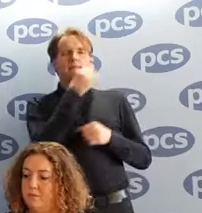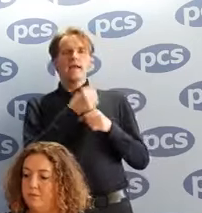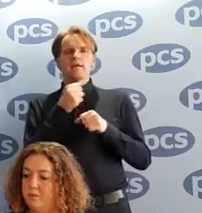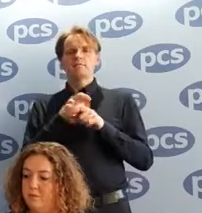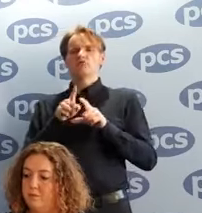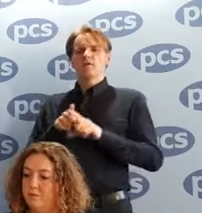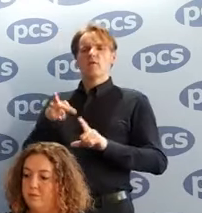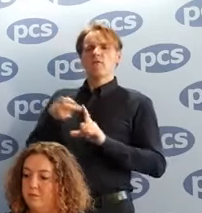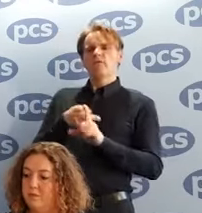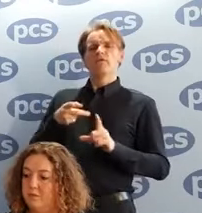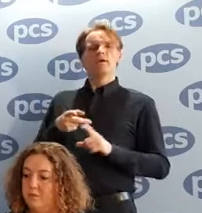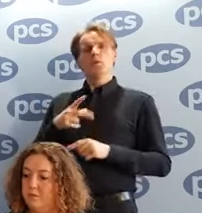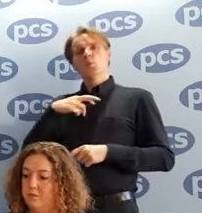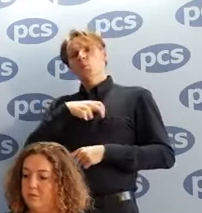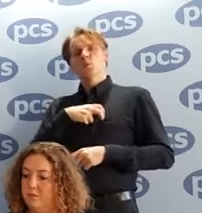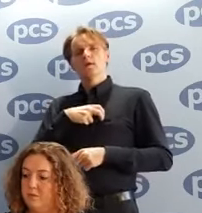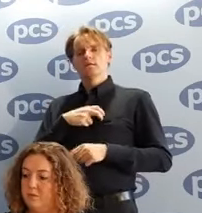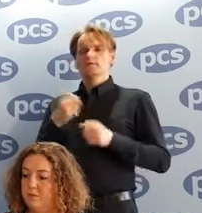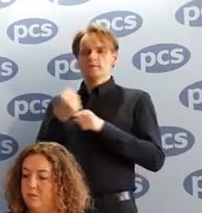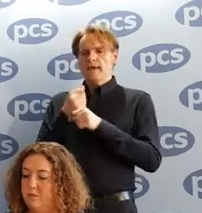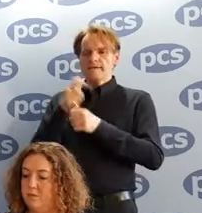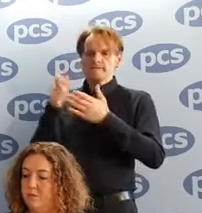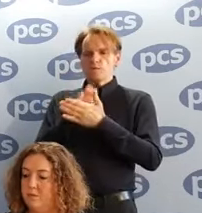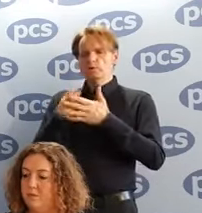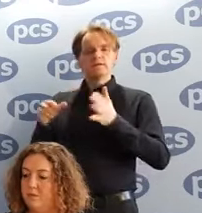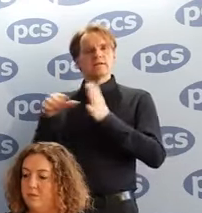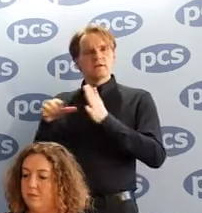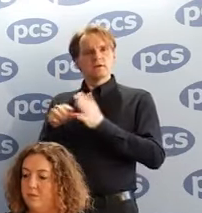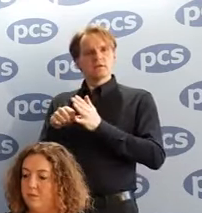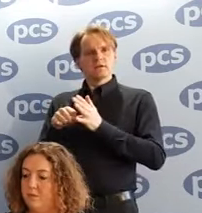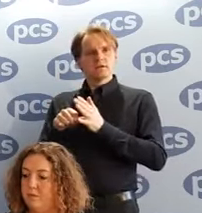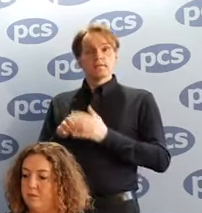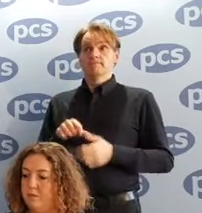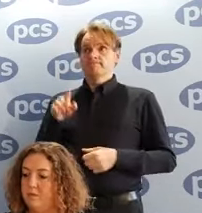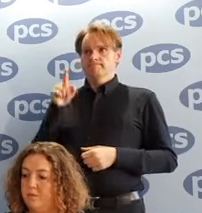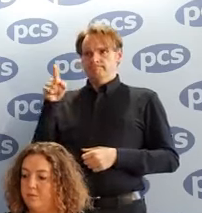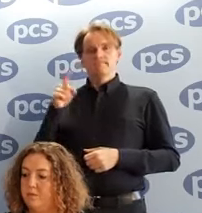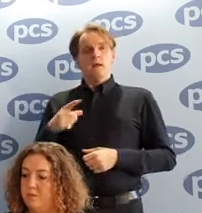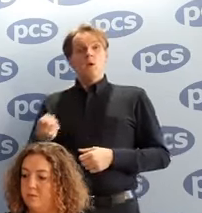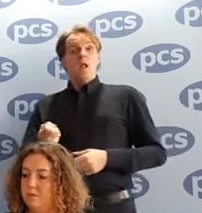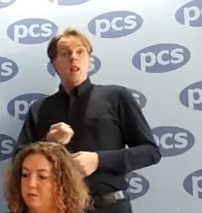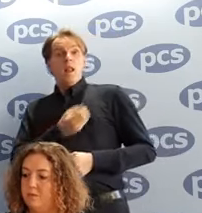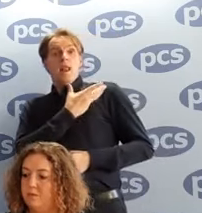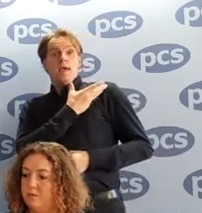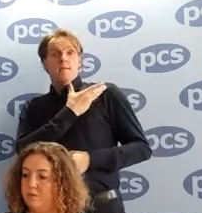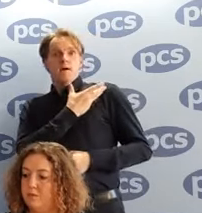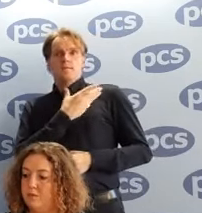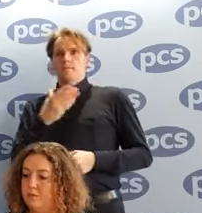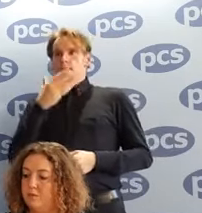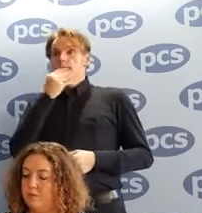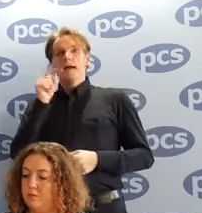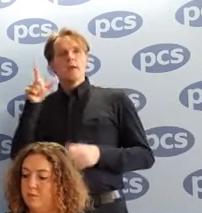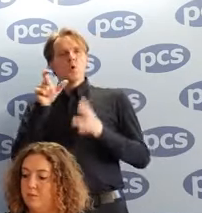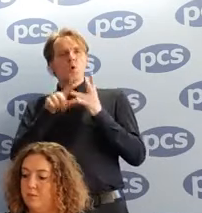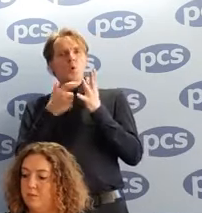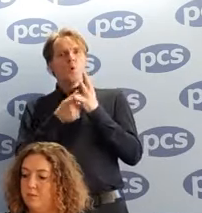happy to report that obviously we know that opposition parties, so the Labour Party for example, Jeremy Corbyn has told us personally hasn't he that if he gets